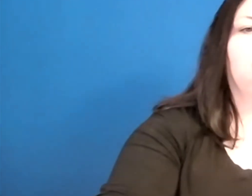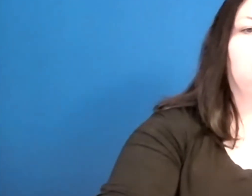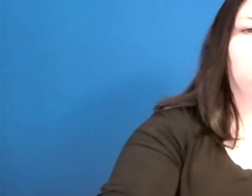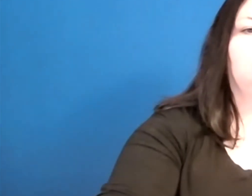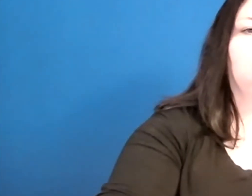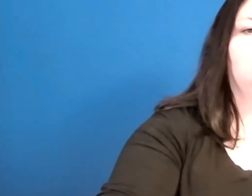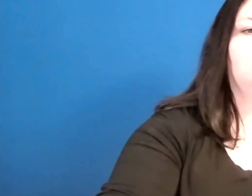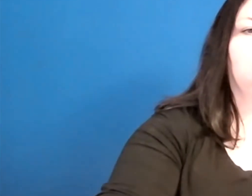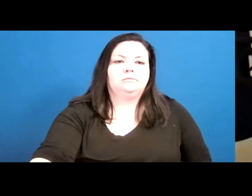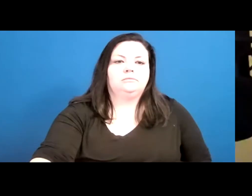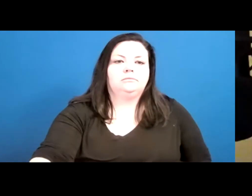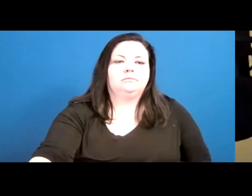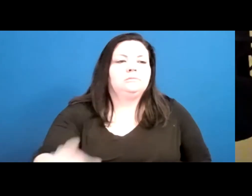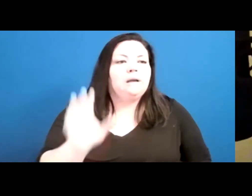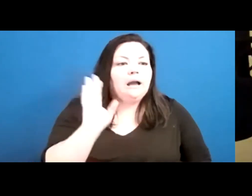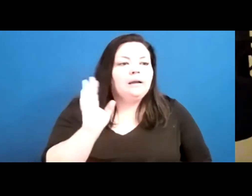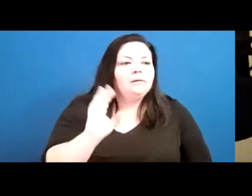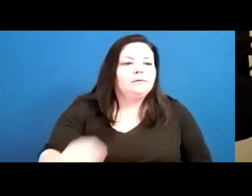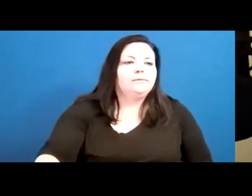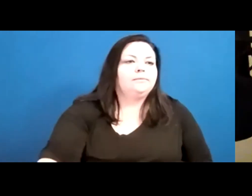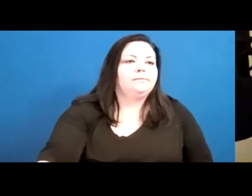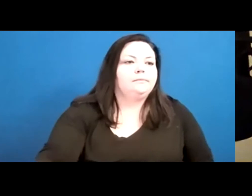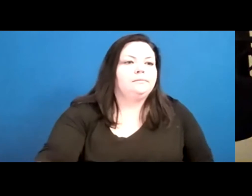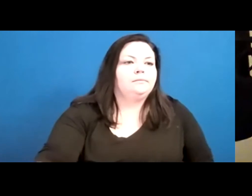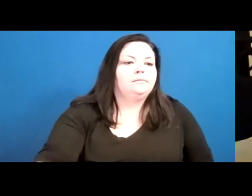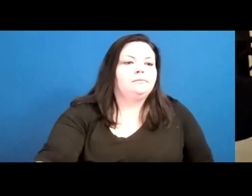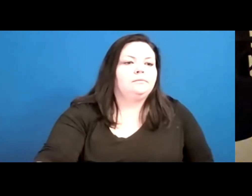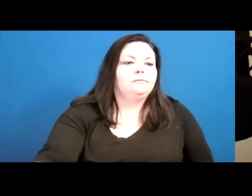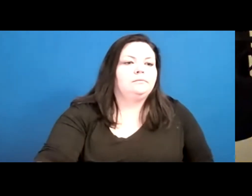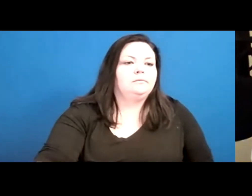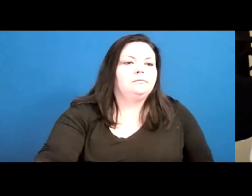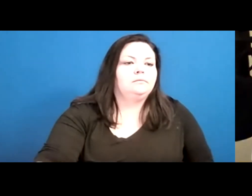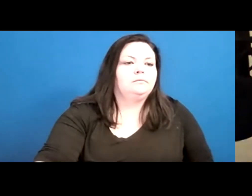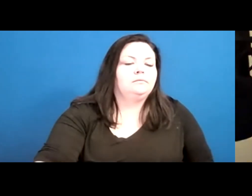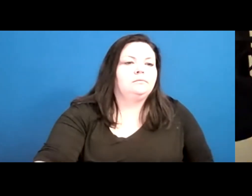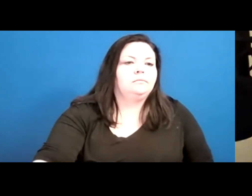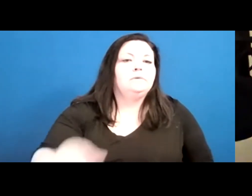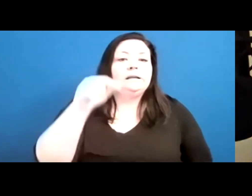Hi everyone, so this is Patrick Rosal's, "Children Walk